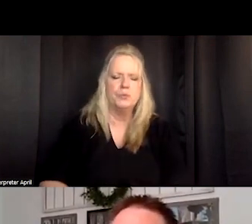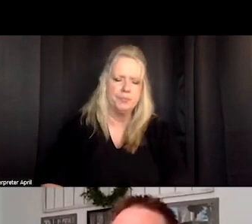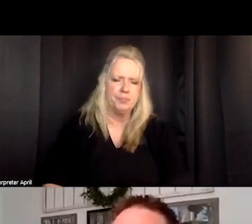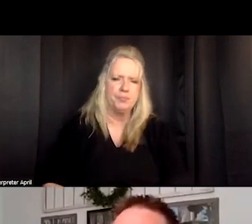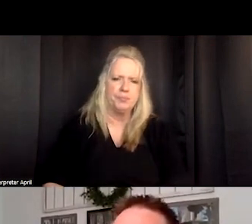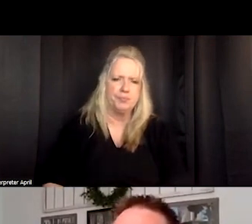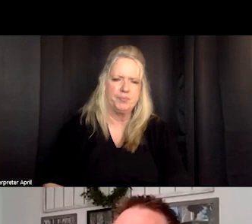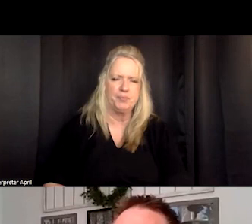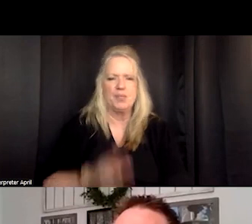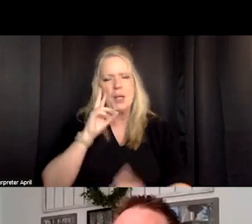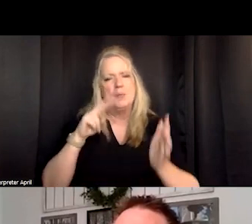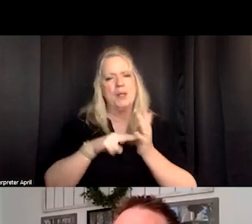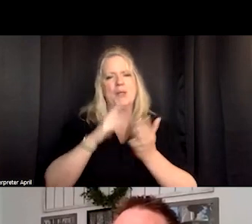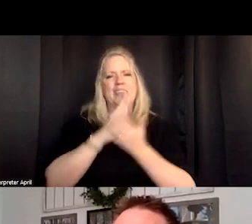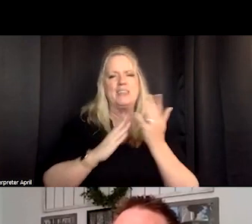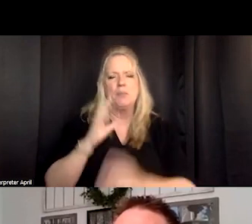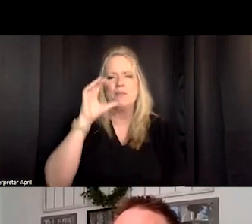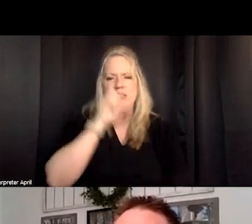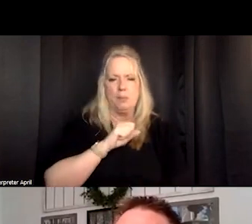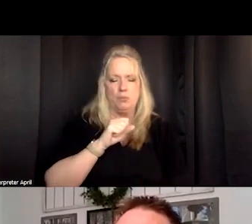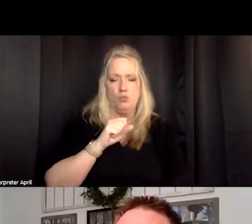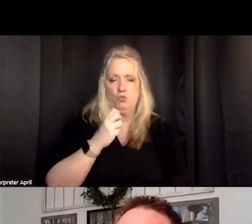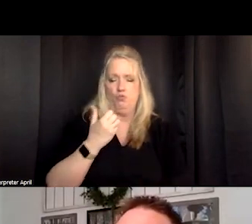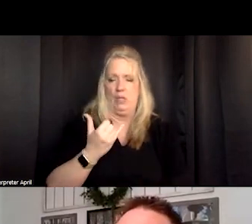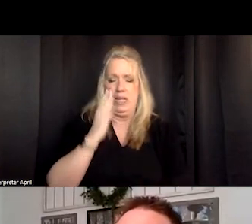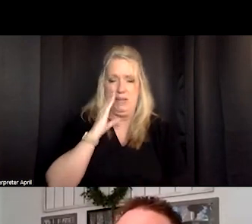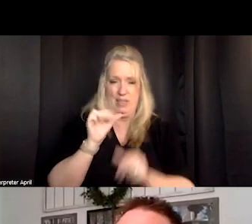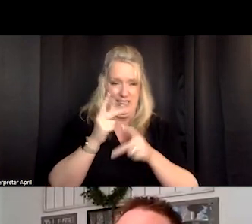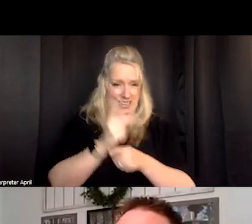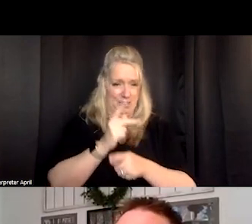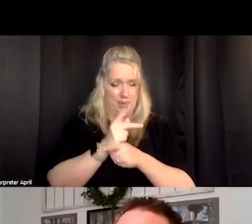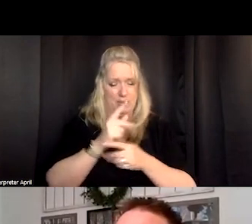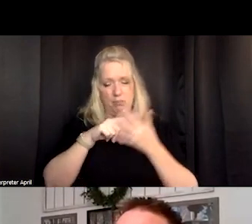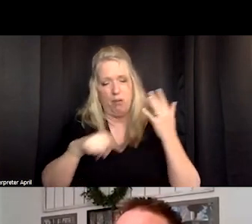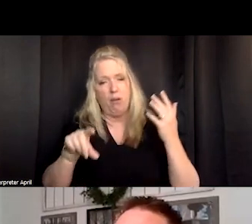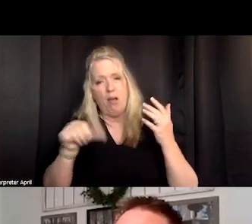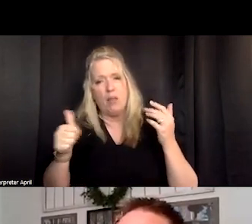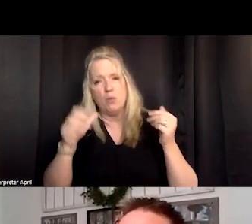LOOK AT ASSUMPTIONS. WHAT THIS SAYS QUICKLY IF I KEPT ALL OTHER ASSUMPTIONS THE SAME. IS THAT,